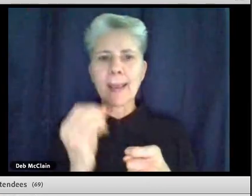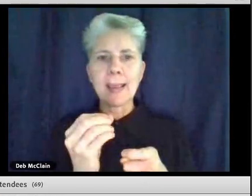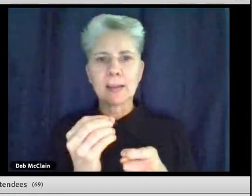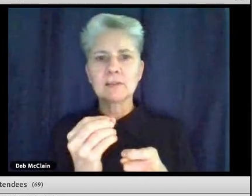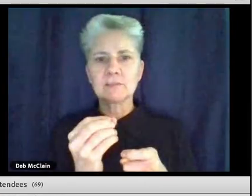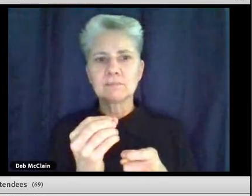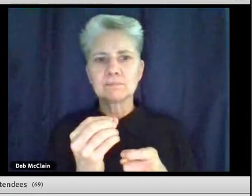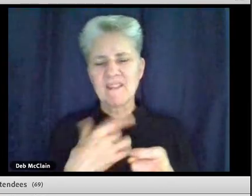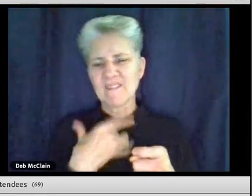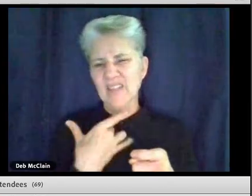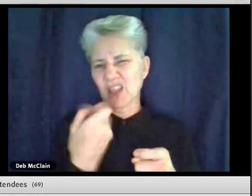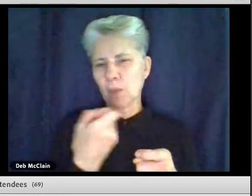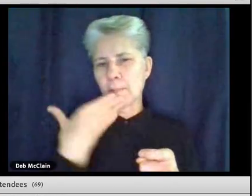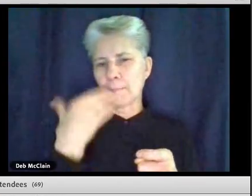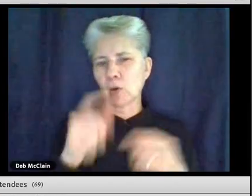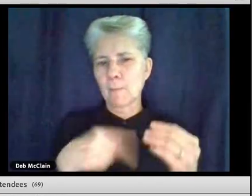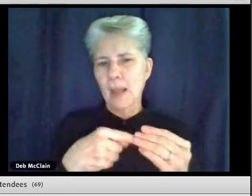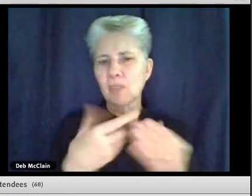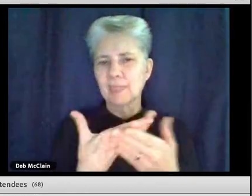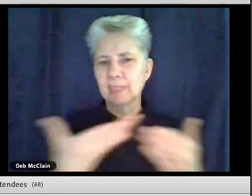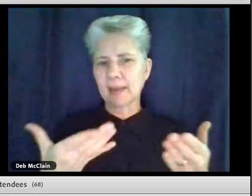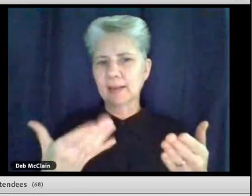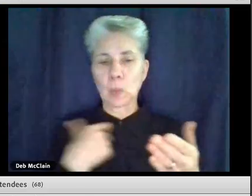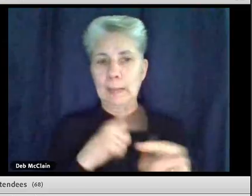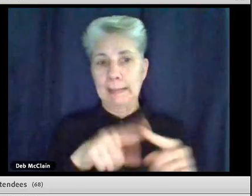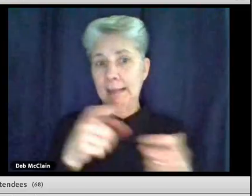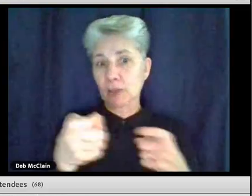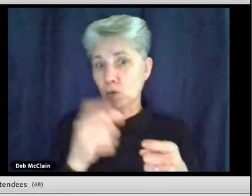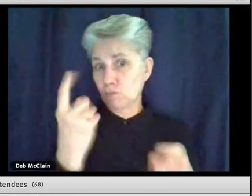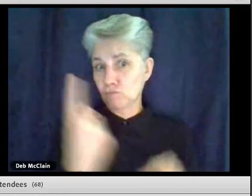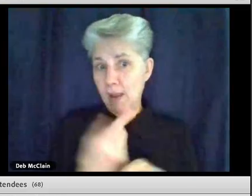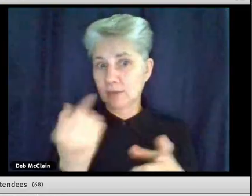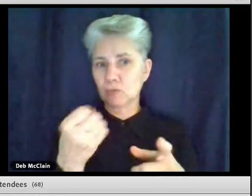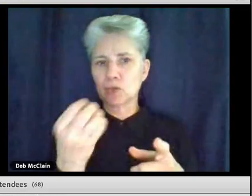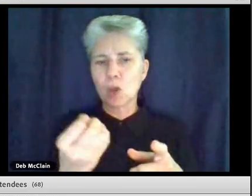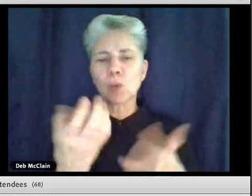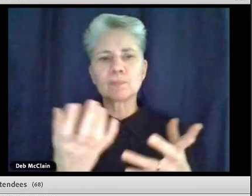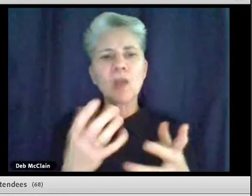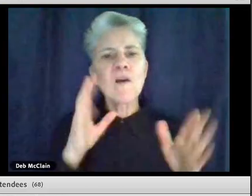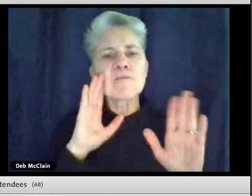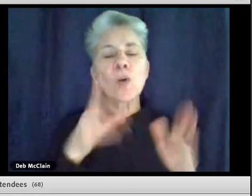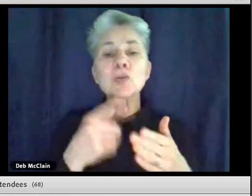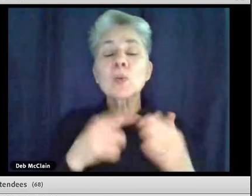If nothing else, some ways to kind of cope and feel a little bit better about things.